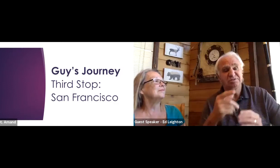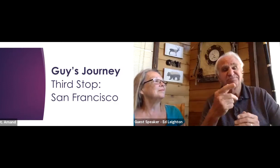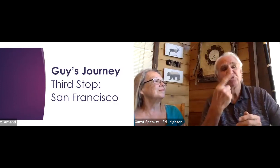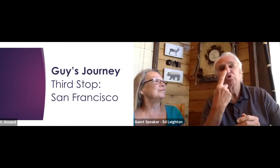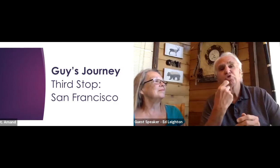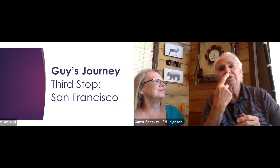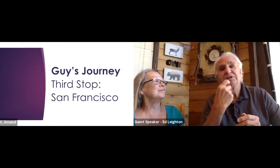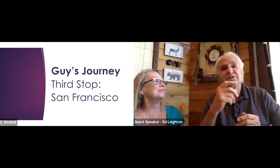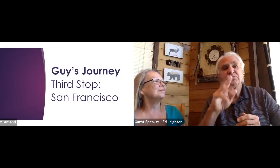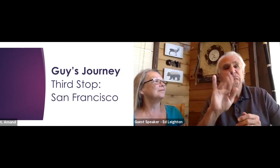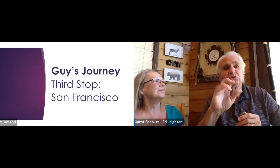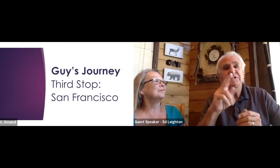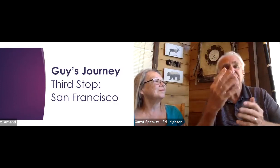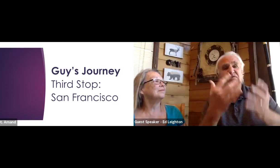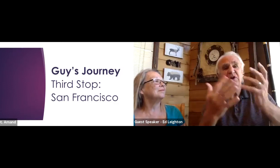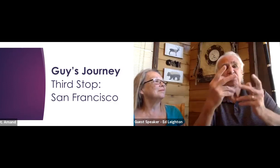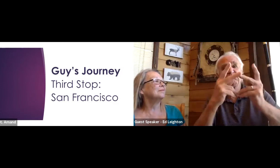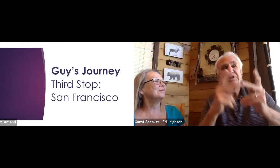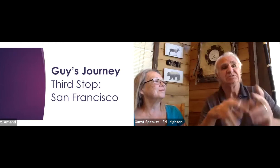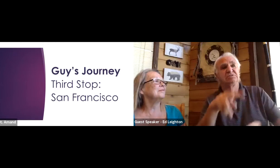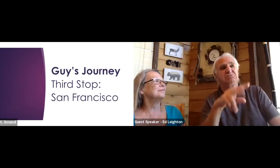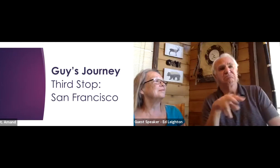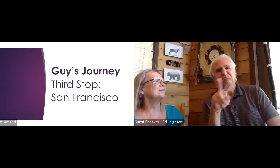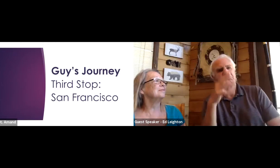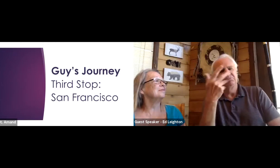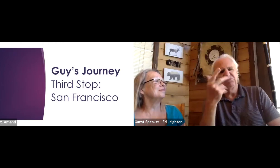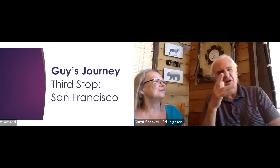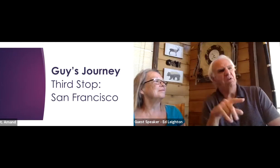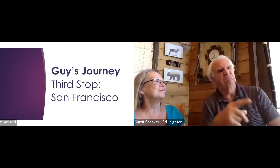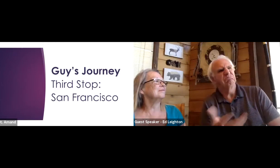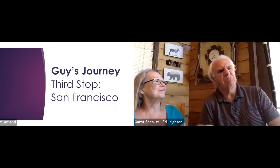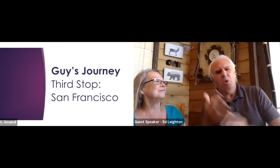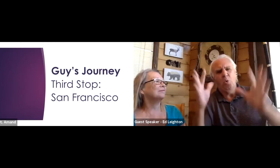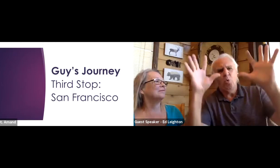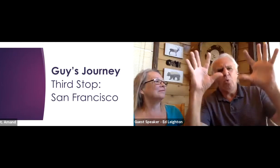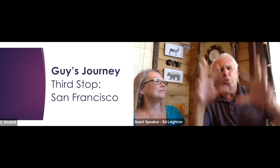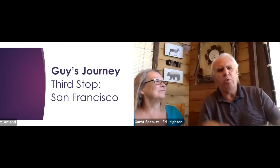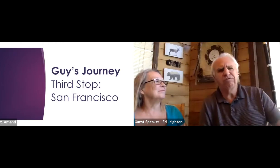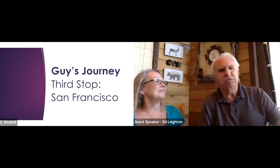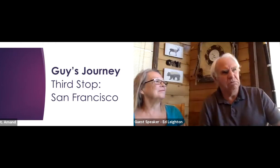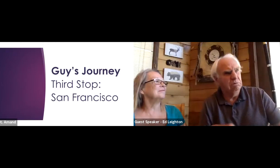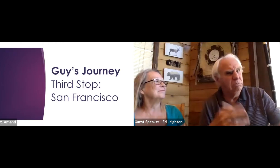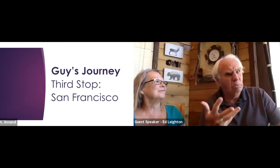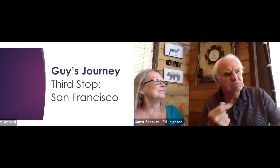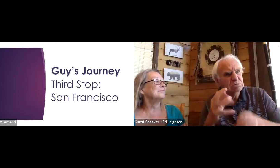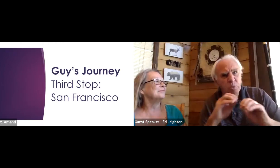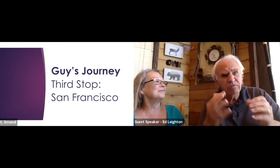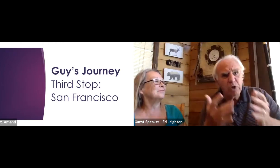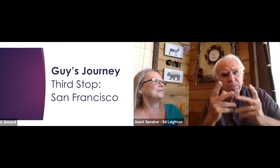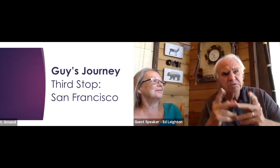And he--oh, while he was there, also renovated a lot of the house.